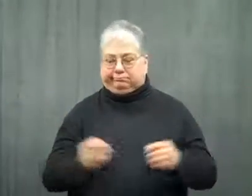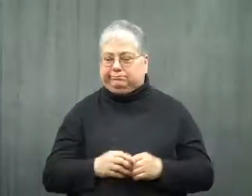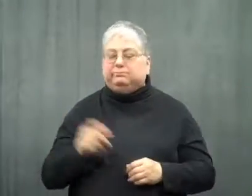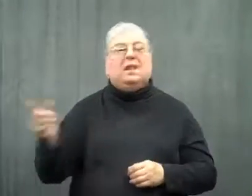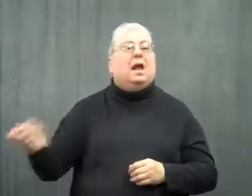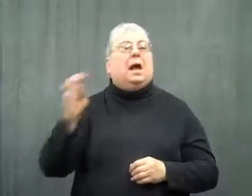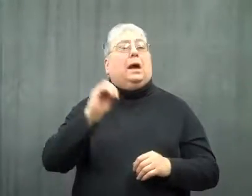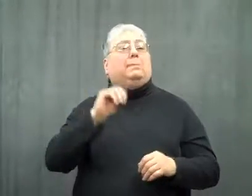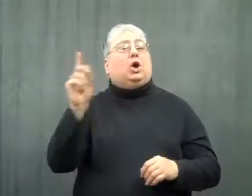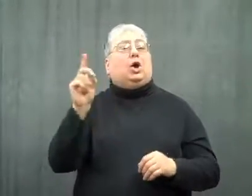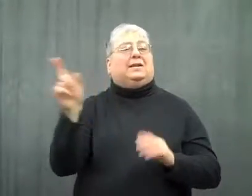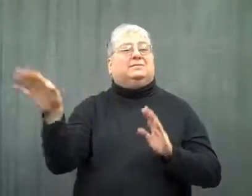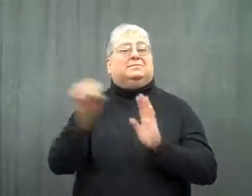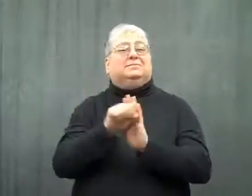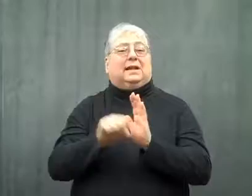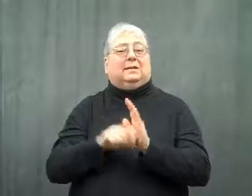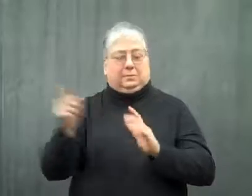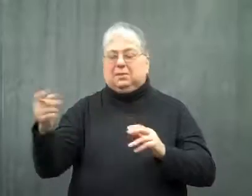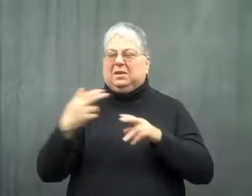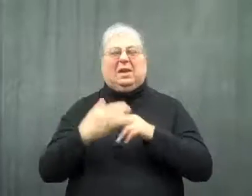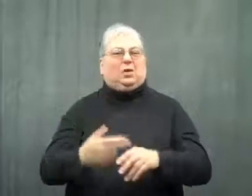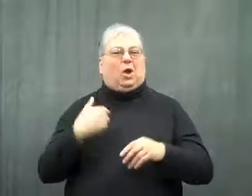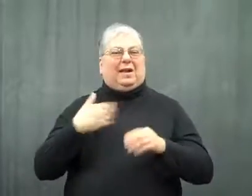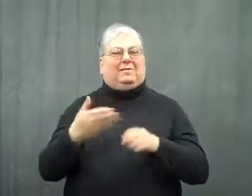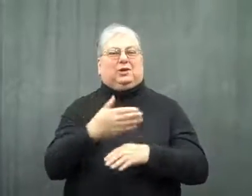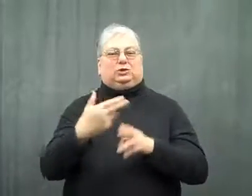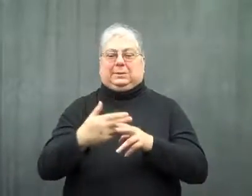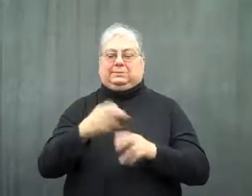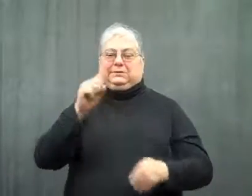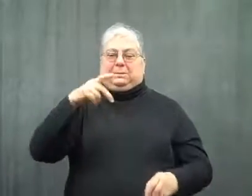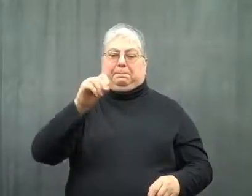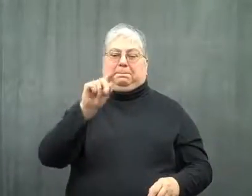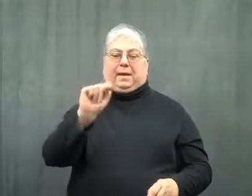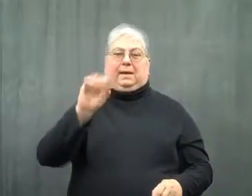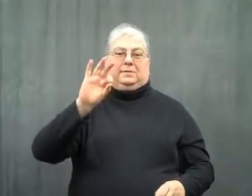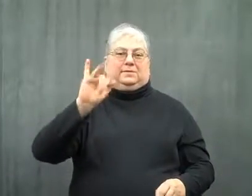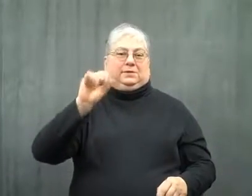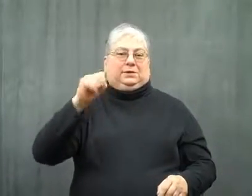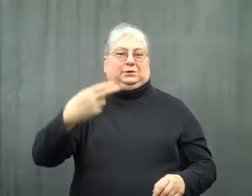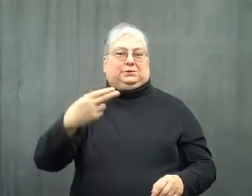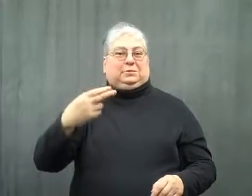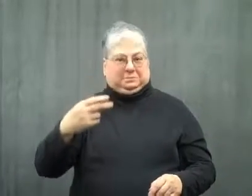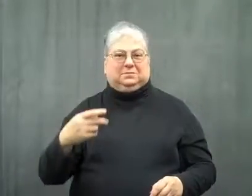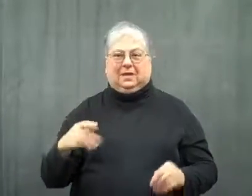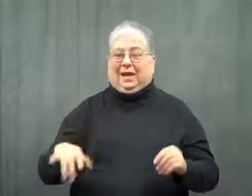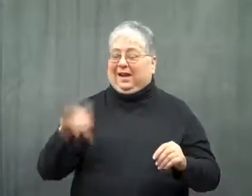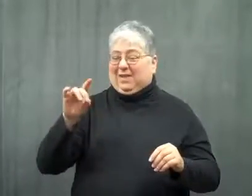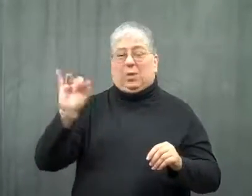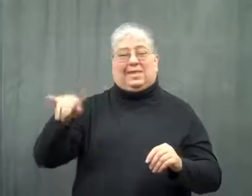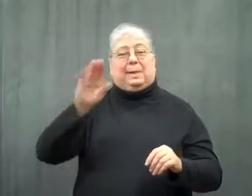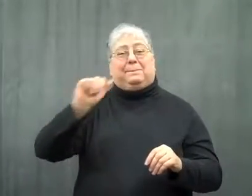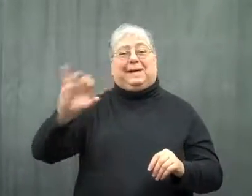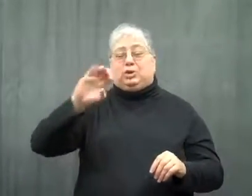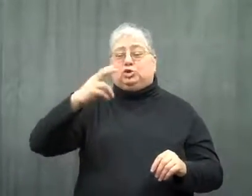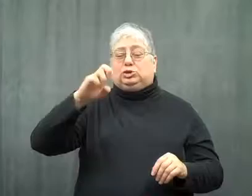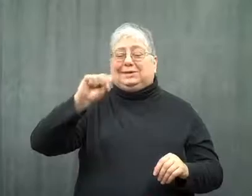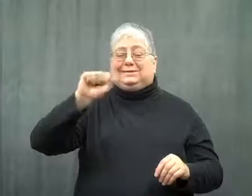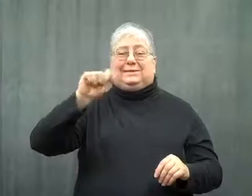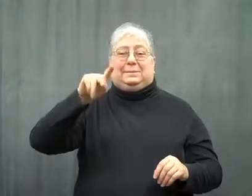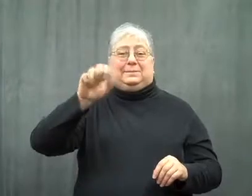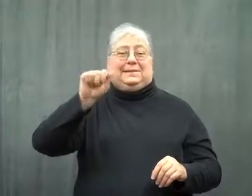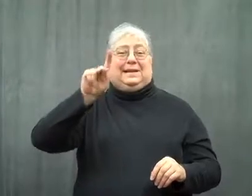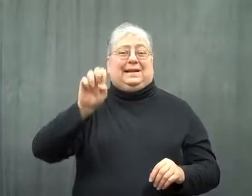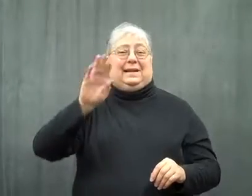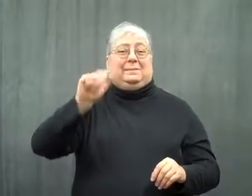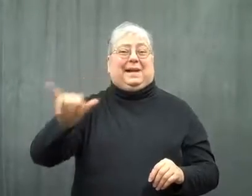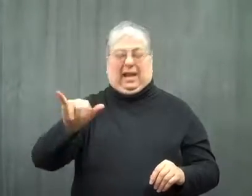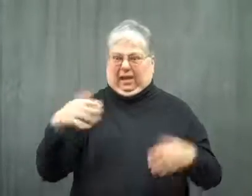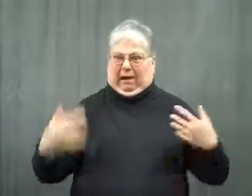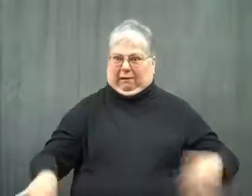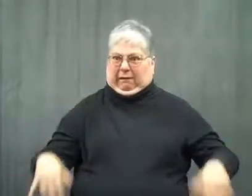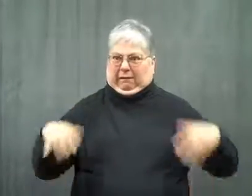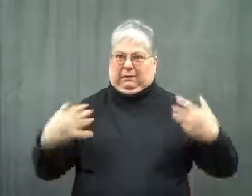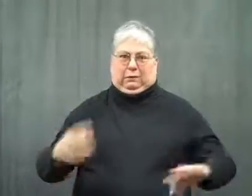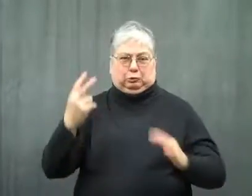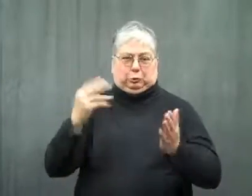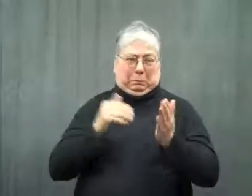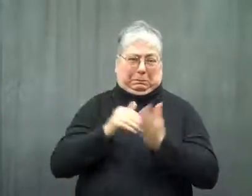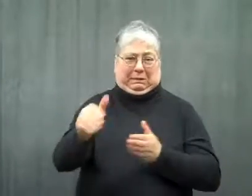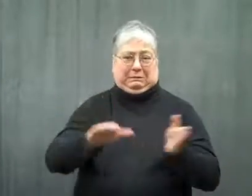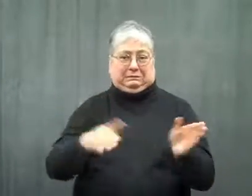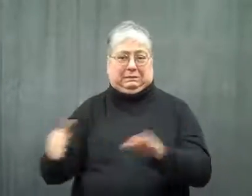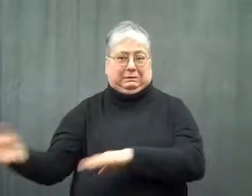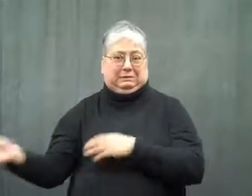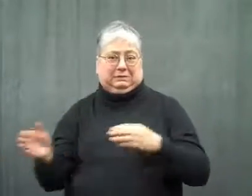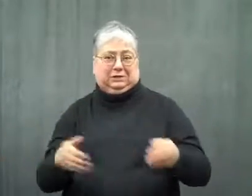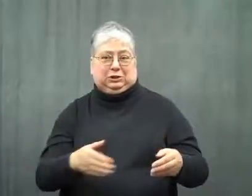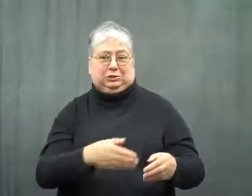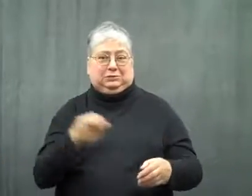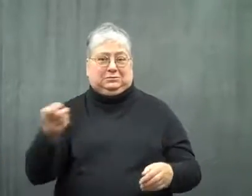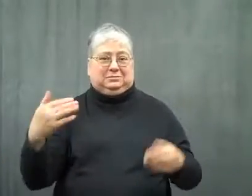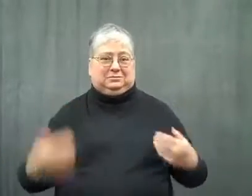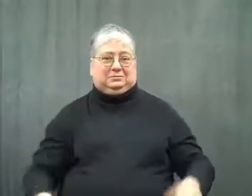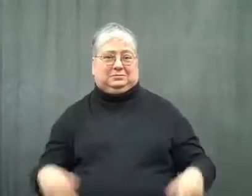In Maryland, 2 million spot fish died in Chesapeake Bay.